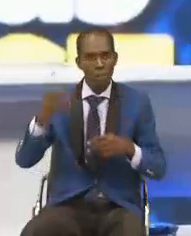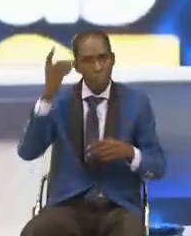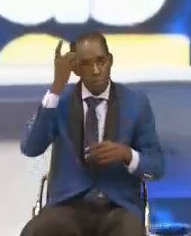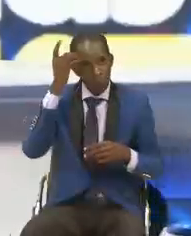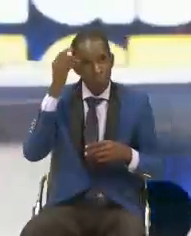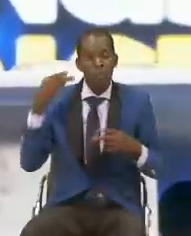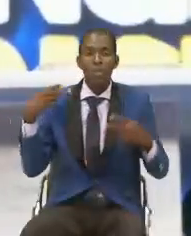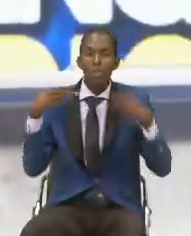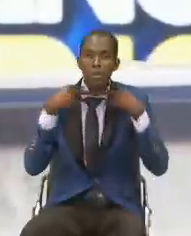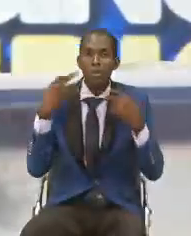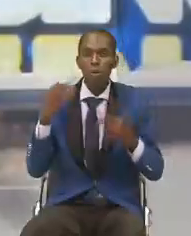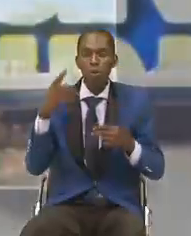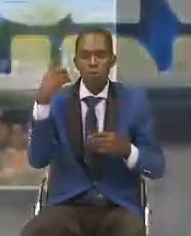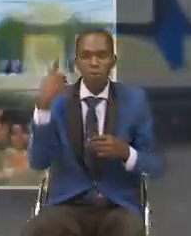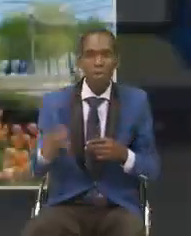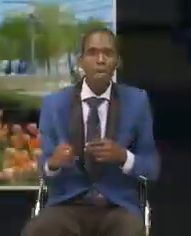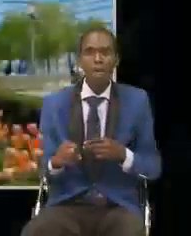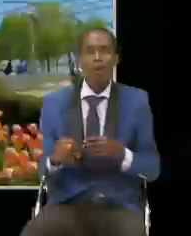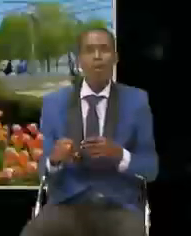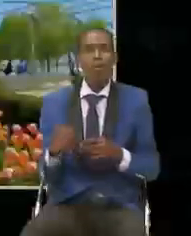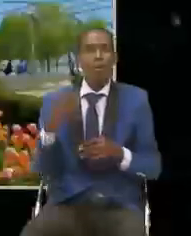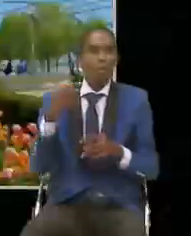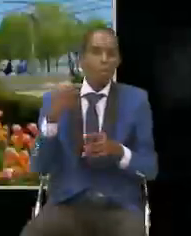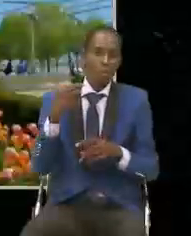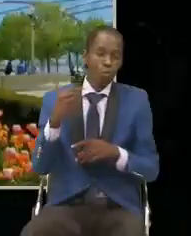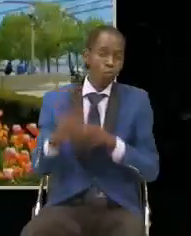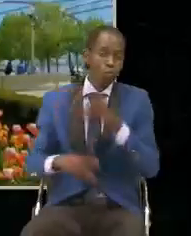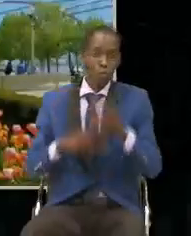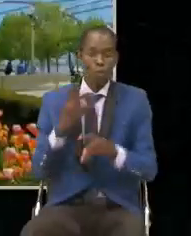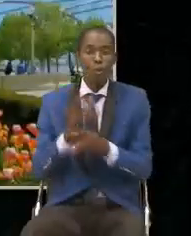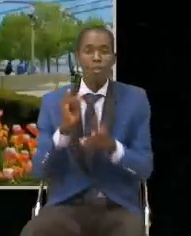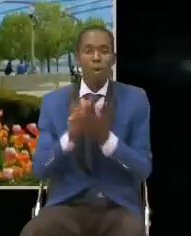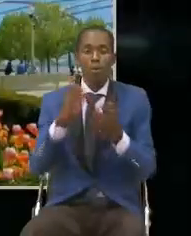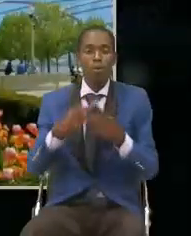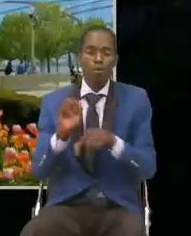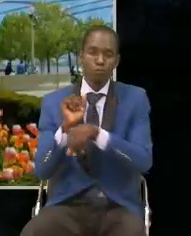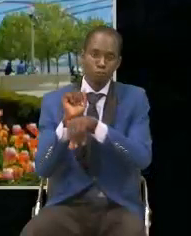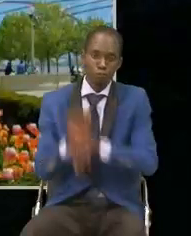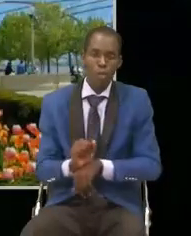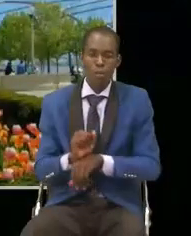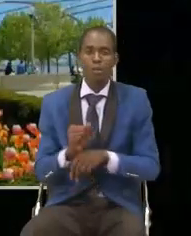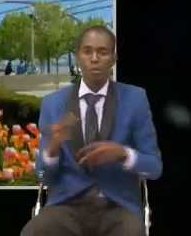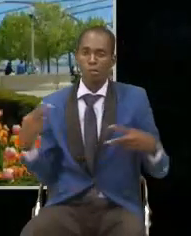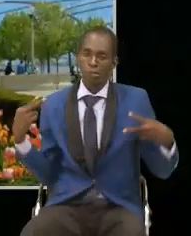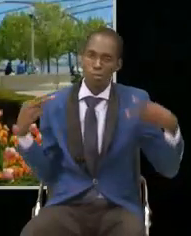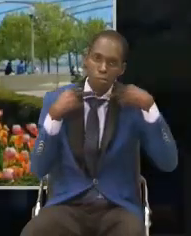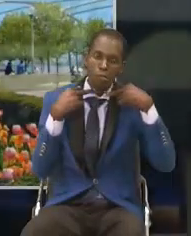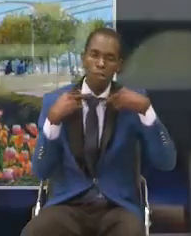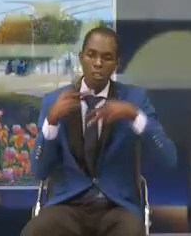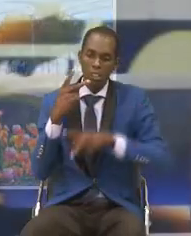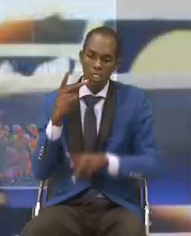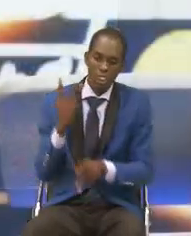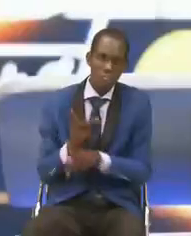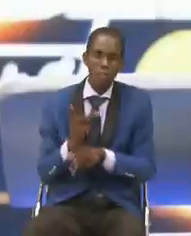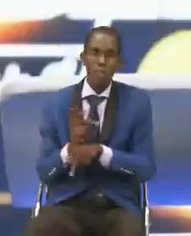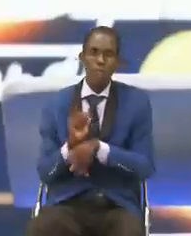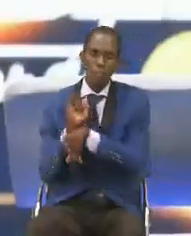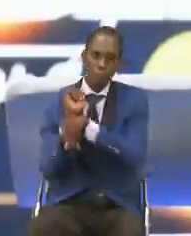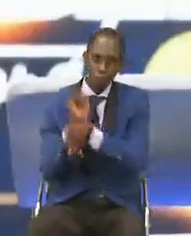the yoke of the devil the yoke of the world that is supposed to guard you down there to tie you to